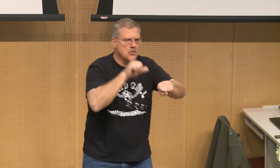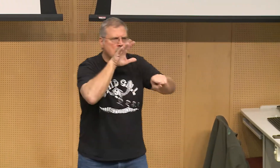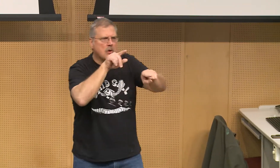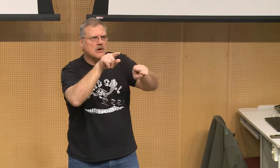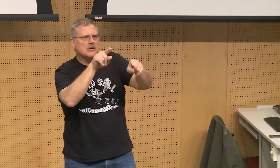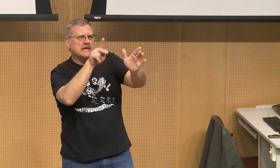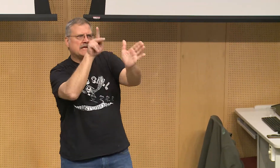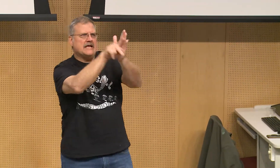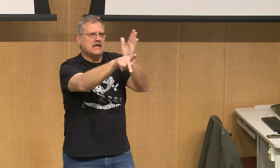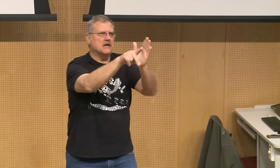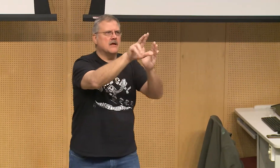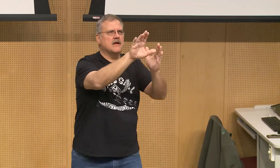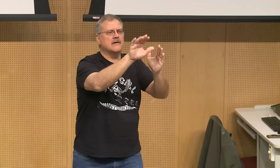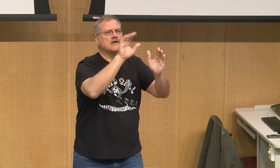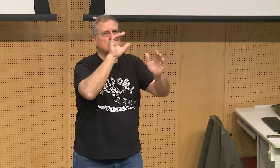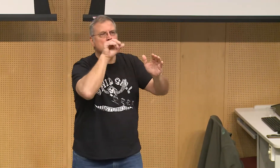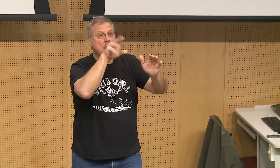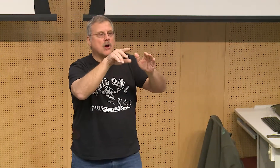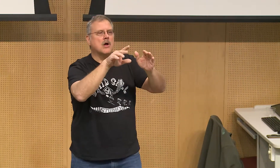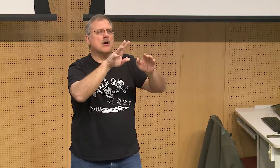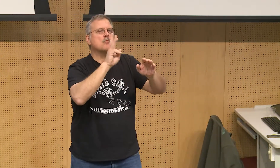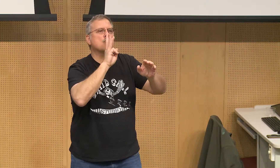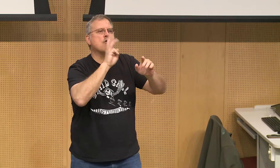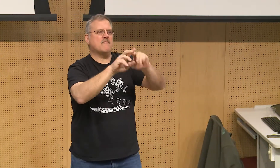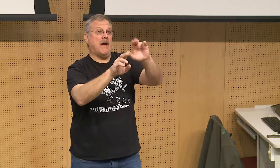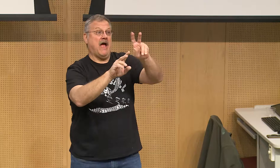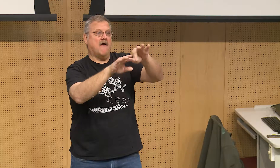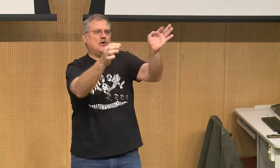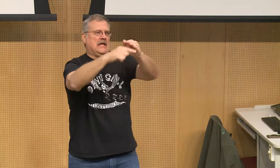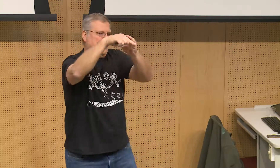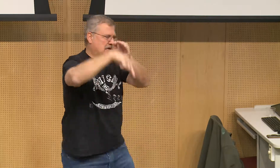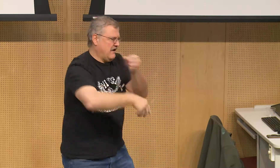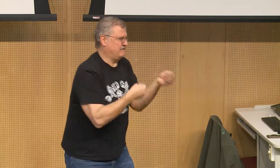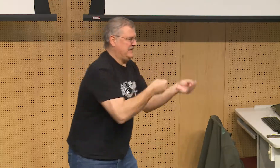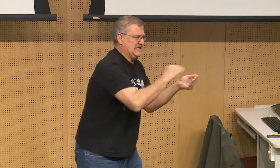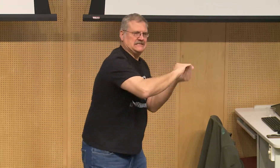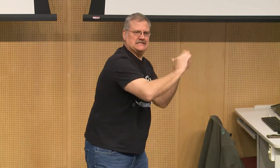This is a prince that has to go off and kill a dragon and then is freed.